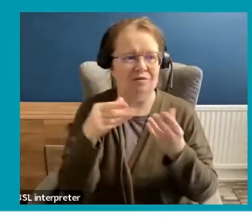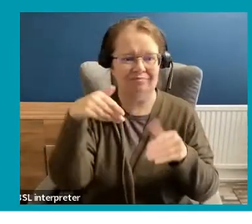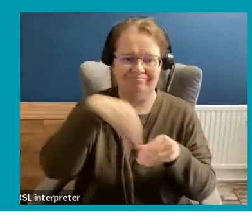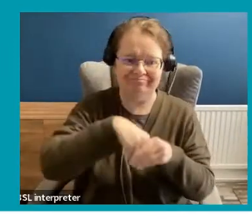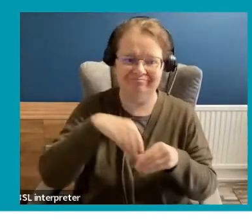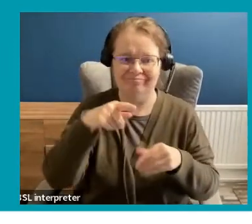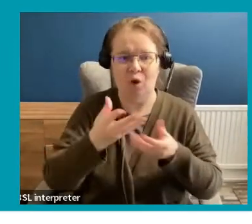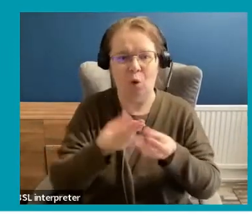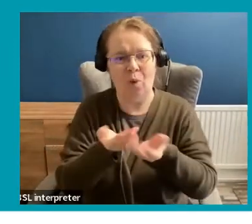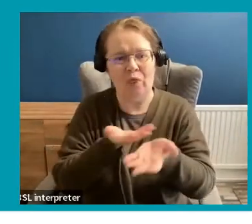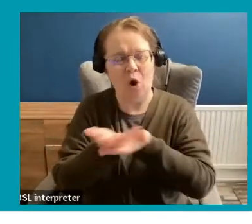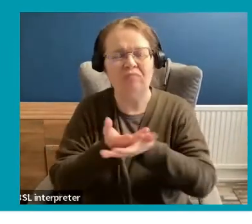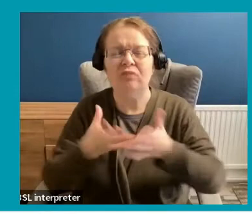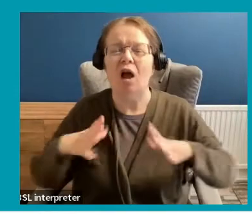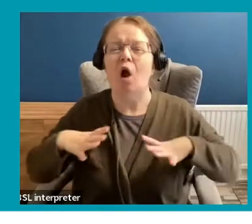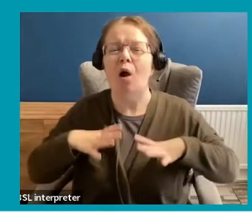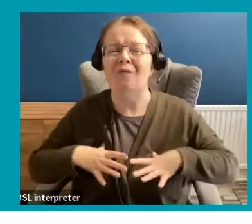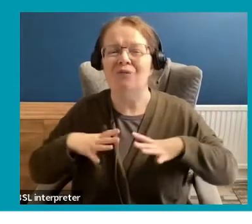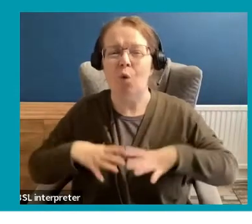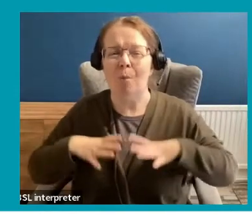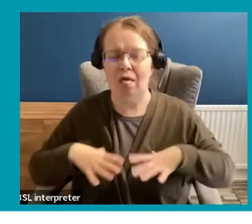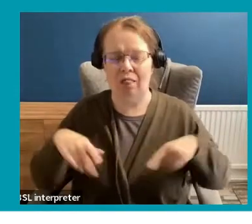Quite informal you can join in, too.